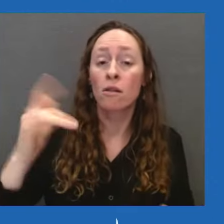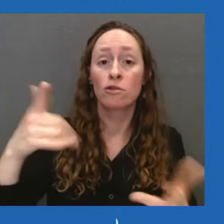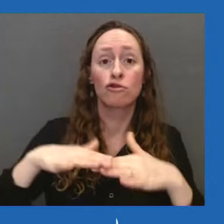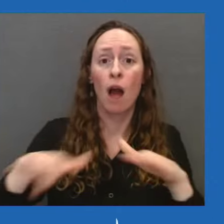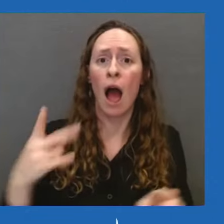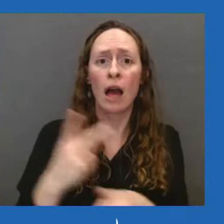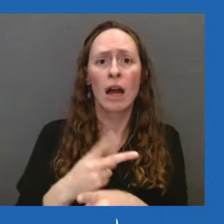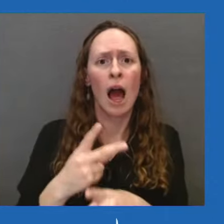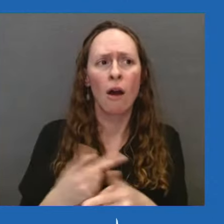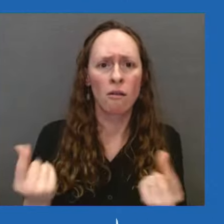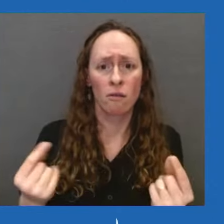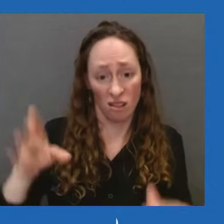in the history of America.